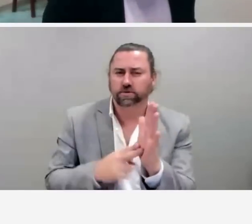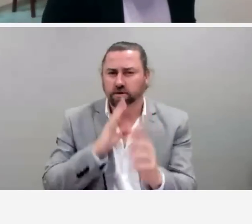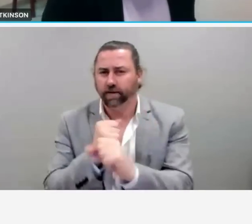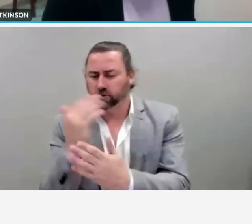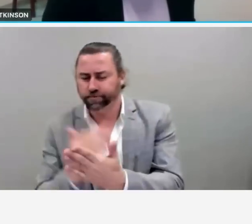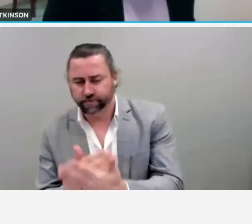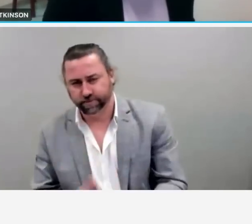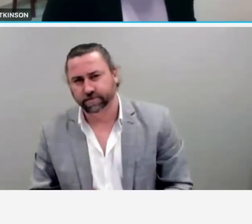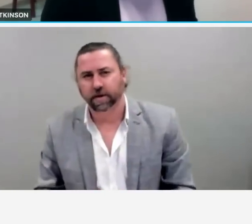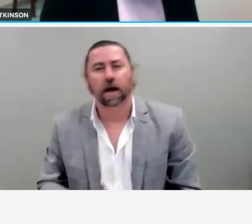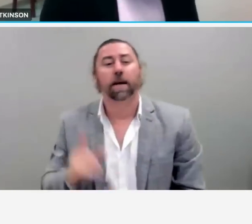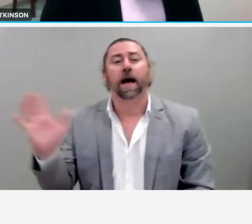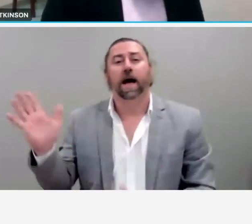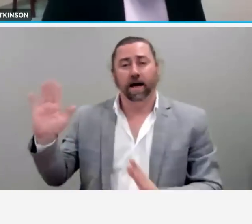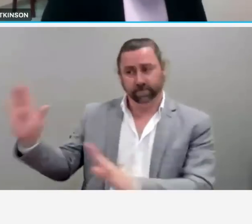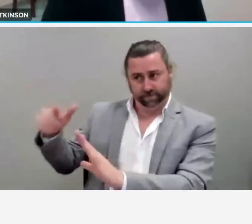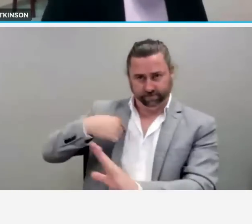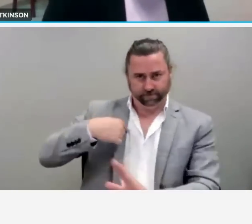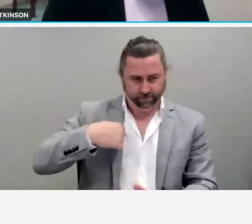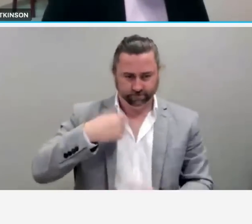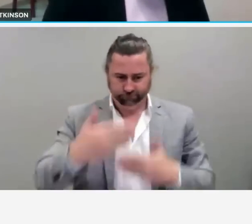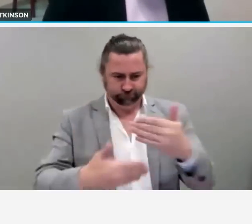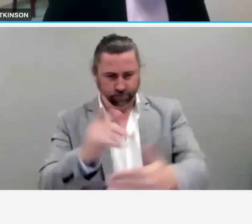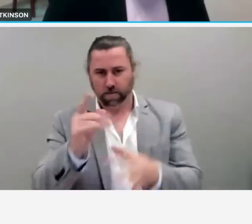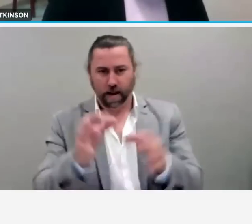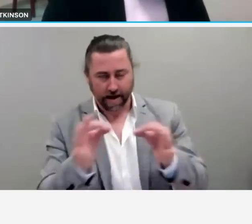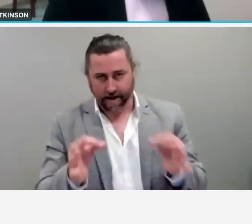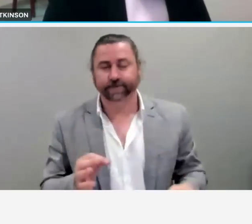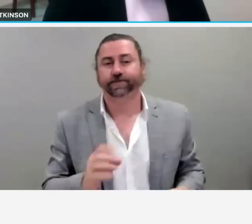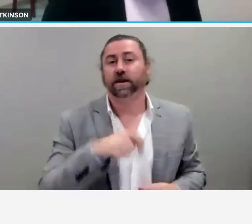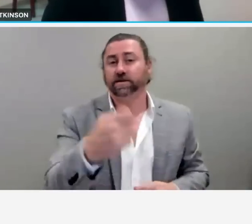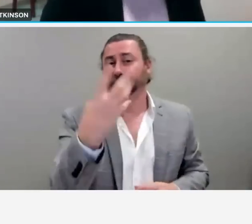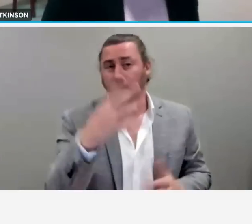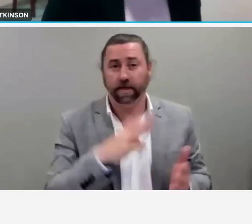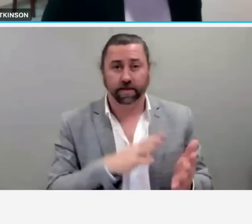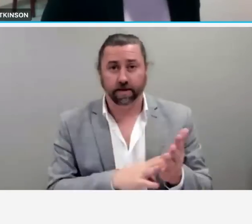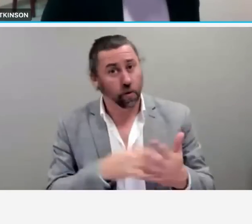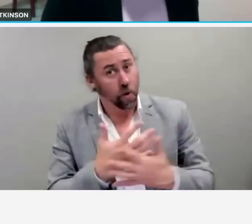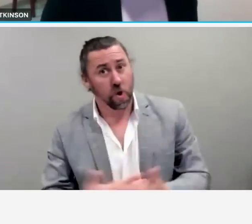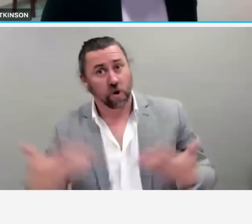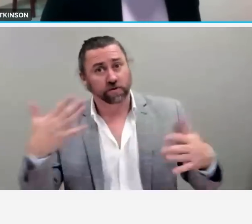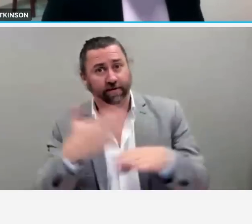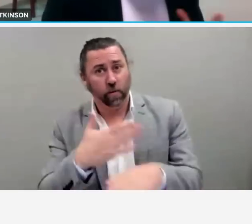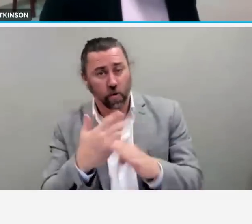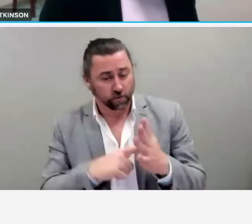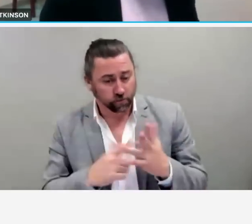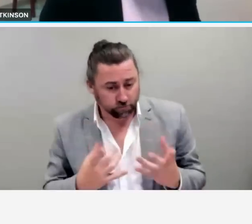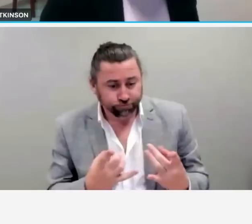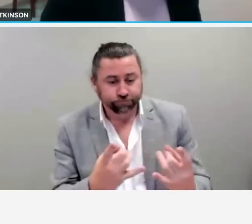So where to from here? So over the next four months we've got a lot to do. We are planning to conduct another round of